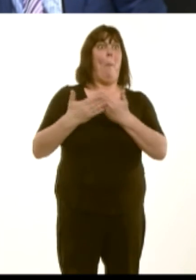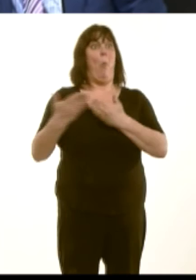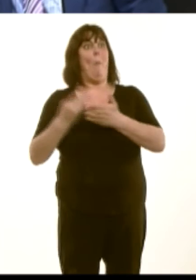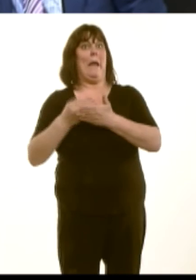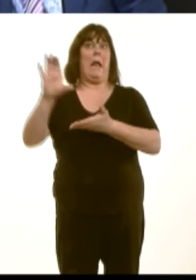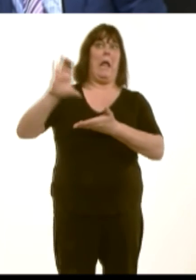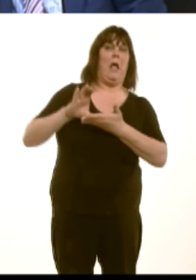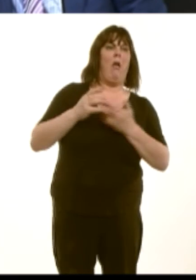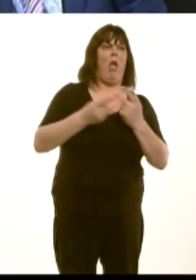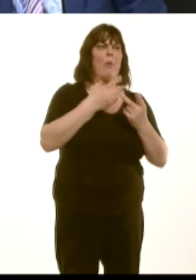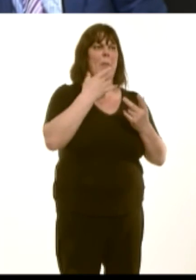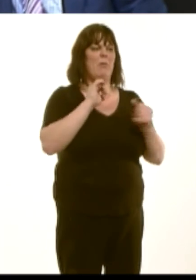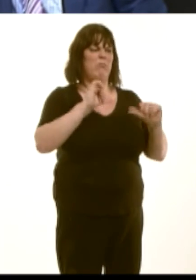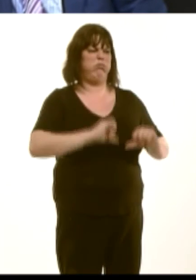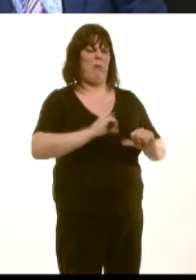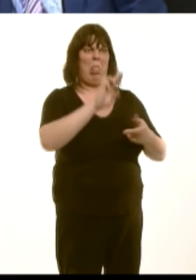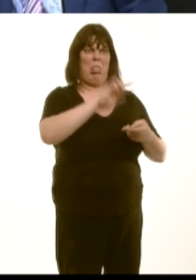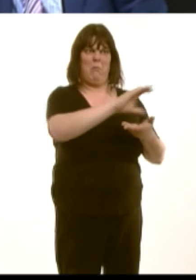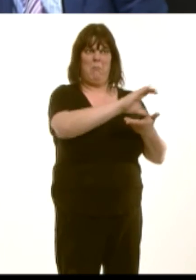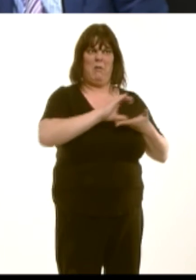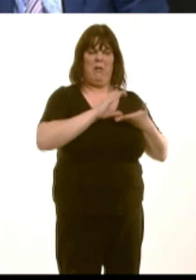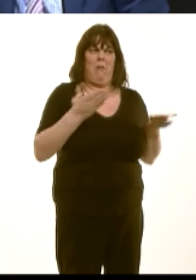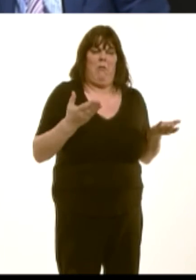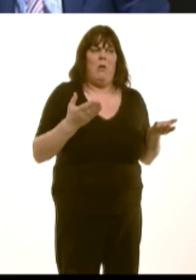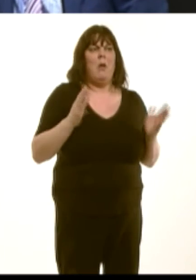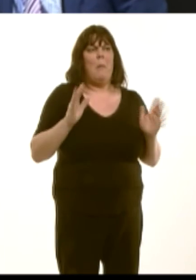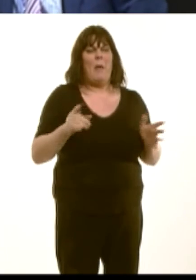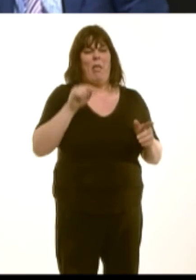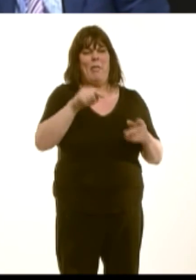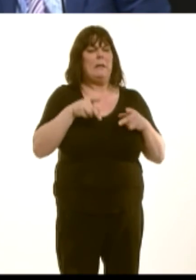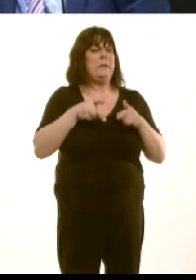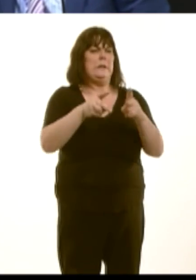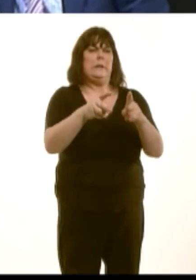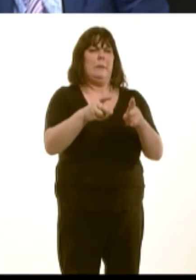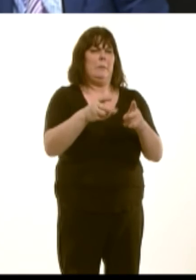new systemóbut we canít keep a system that was intended to work in the early part of